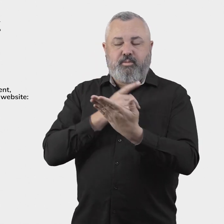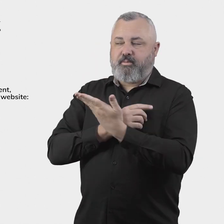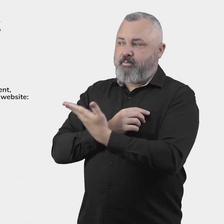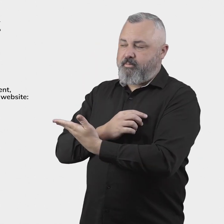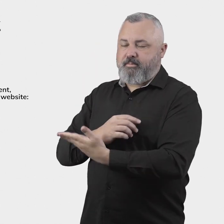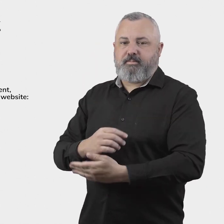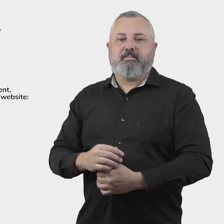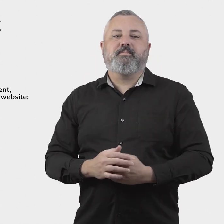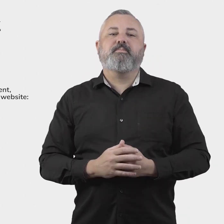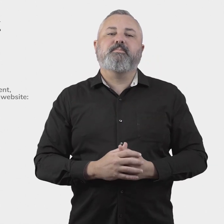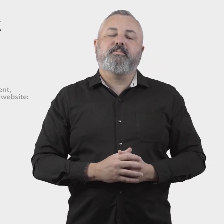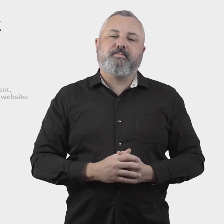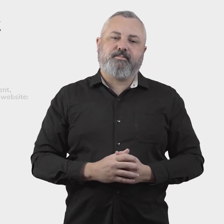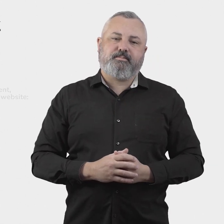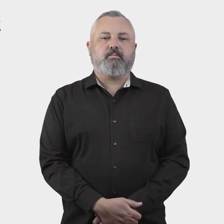www.infrastructure.gov.au/Aviation-Ombuds-Scheme